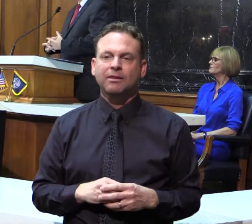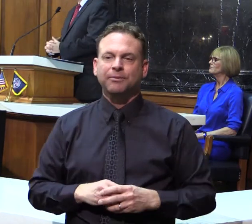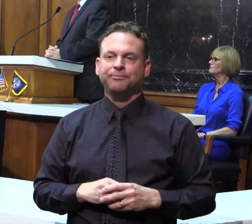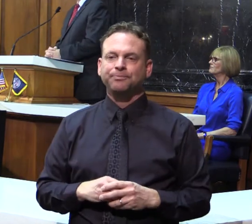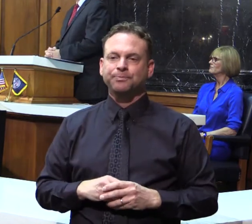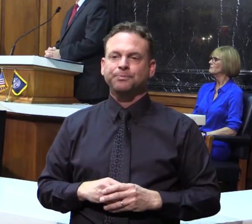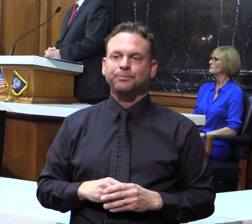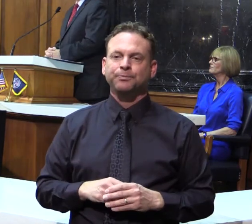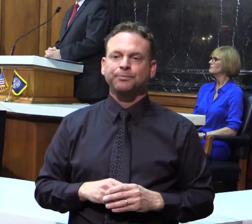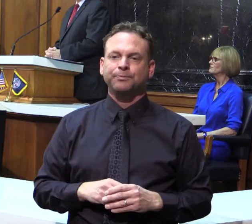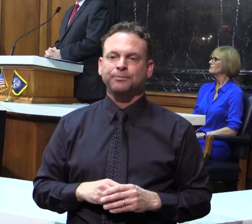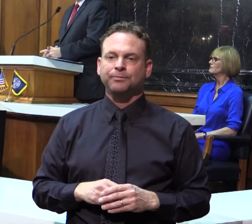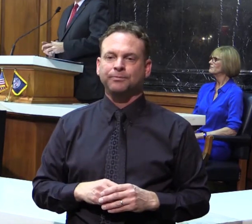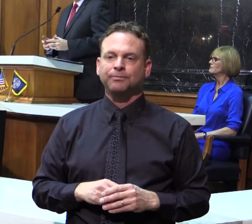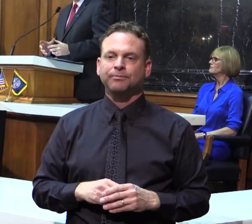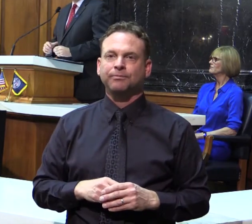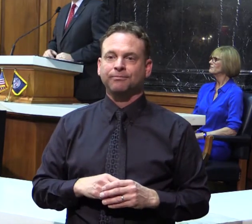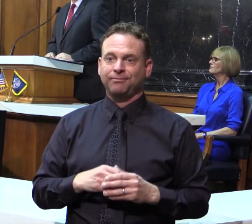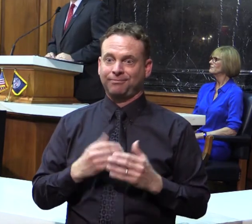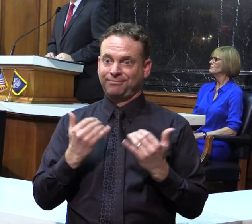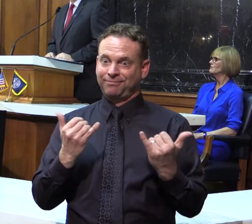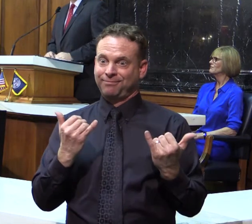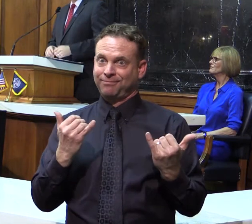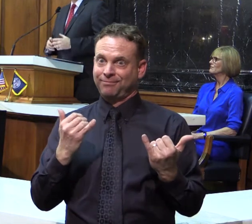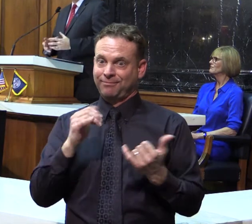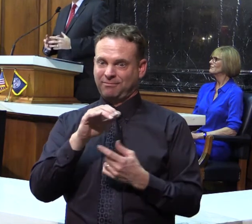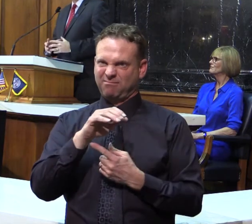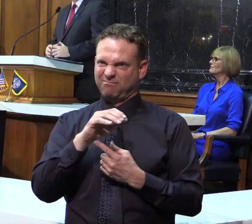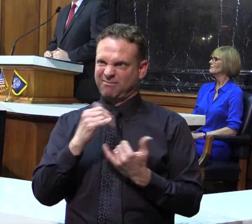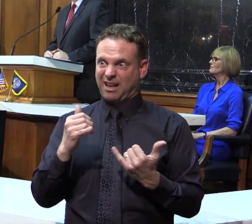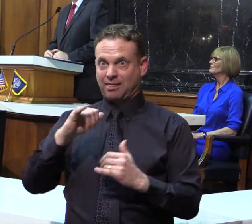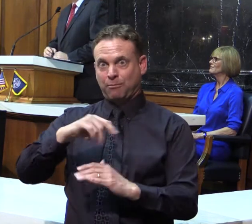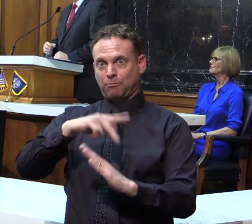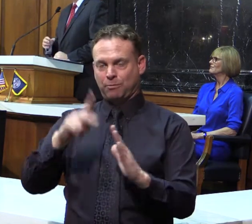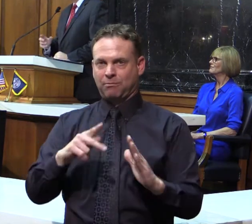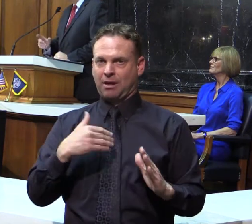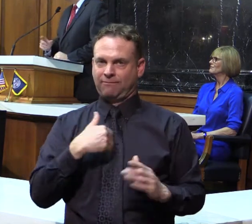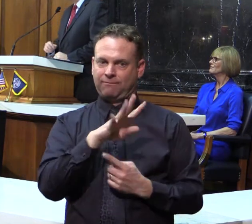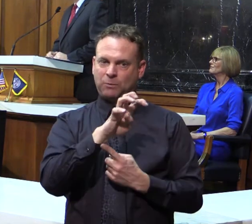ready to take it to the Next Level with expanded services to help those affected by the drug